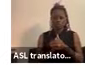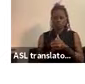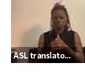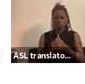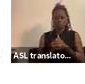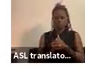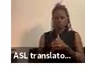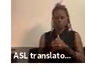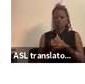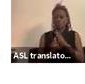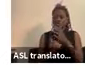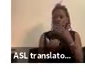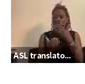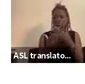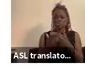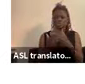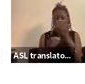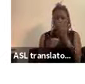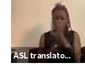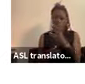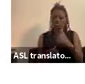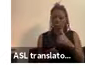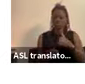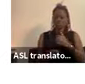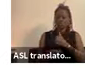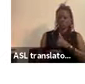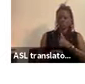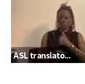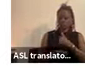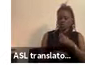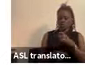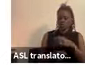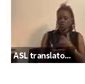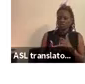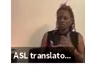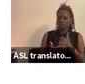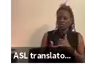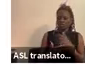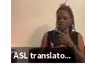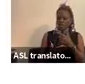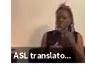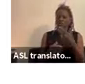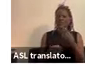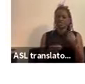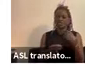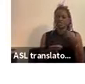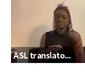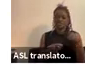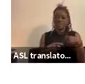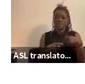This is great information, but just to help her catch up. Thank you. Thank you for the reminder.